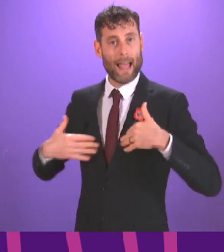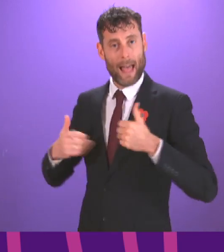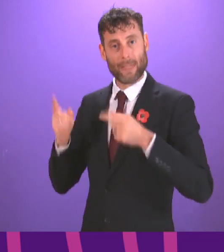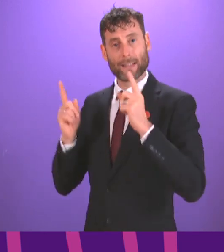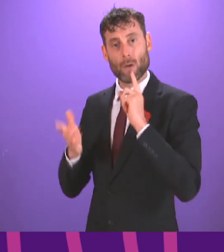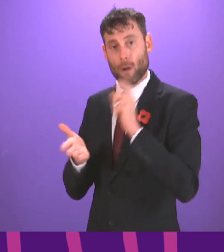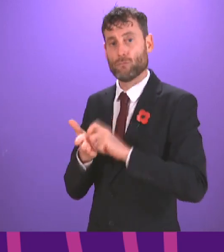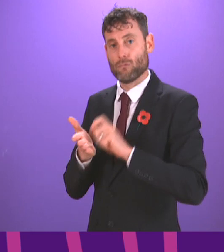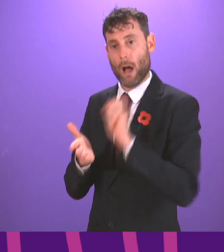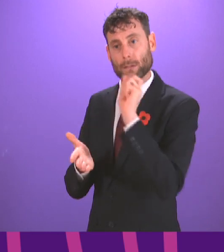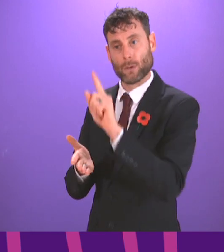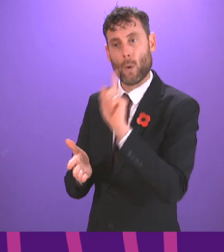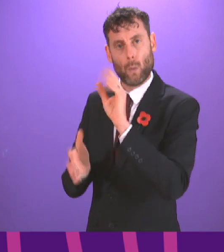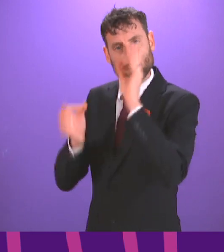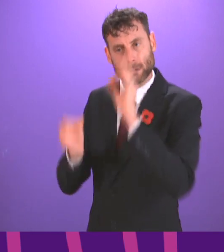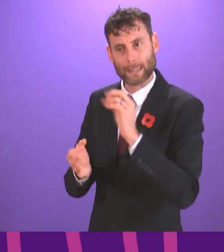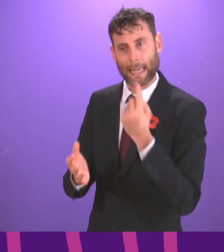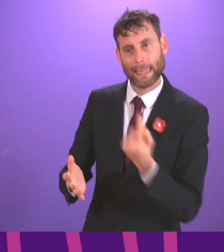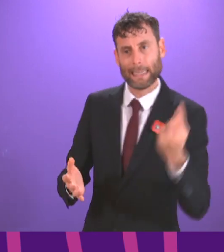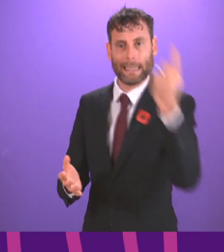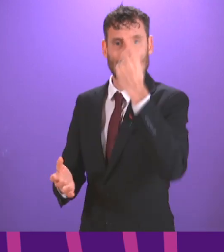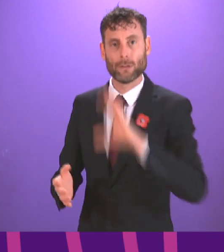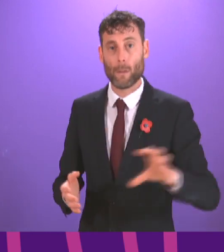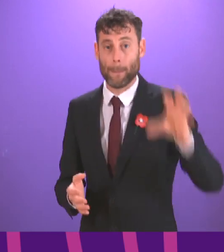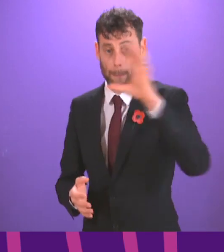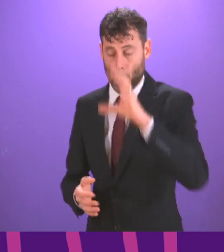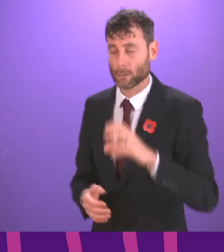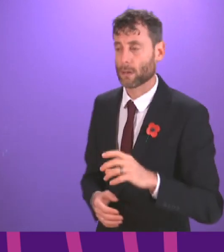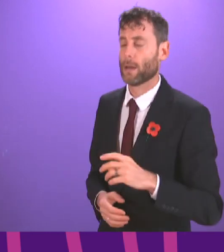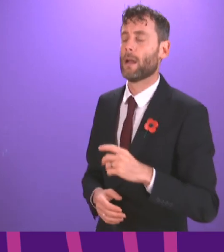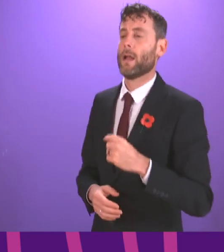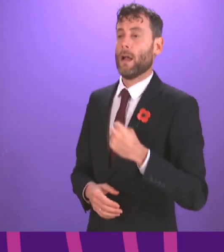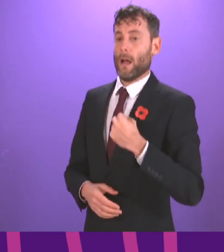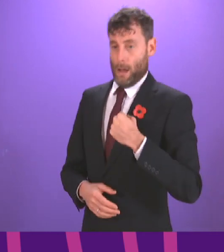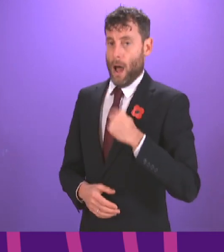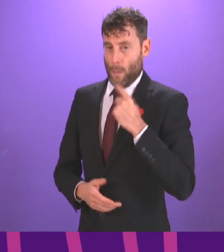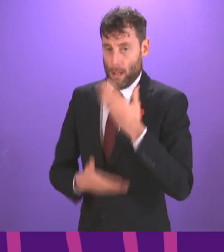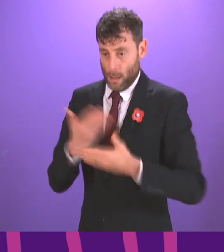I can, though, say—and I will give the number more precisely than I did in my initial answer—that